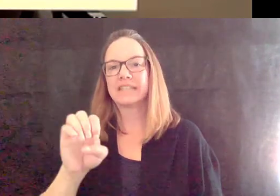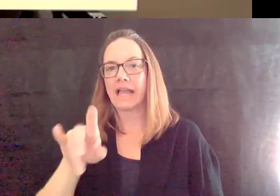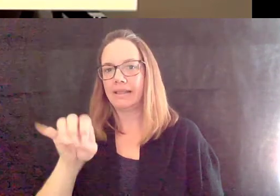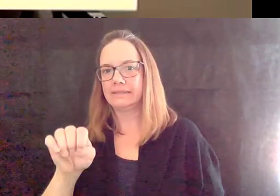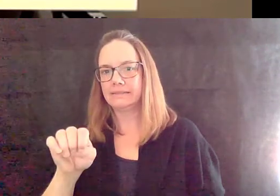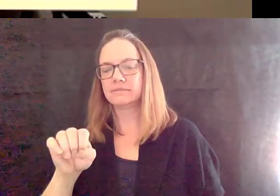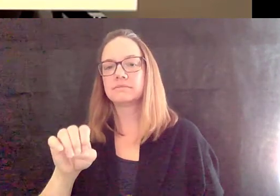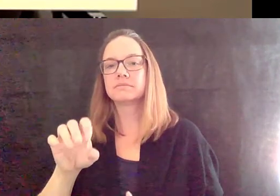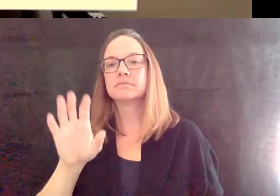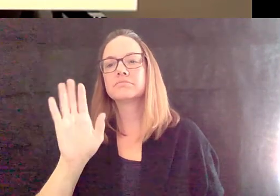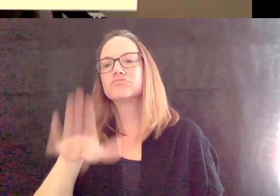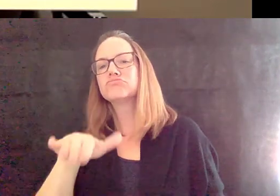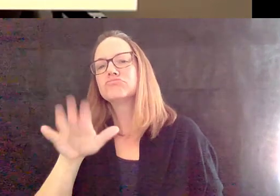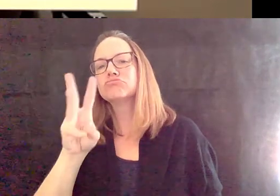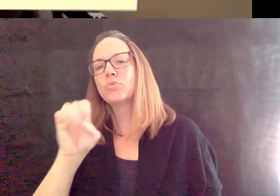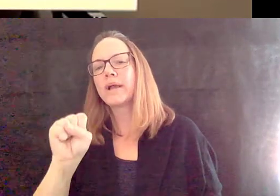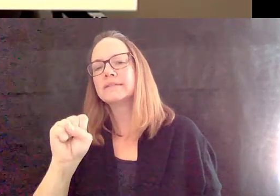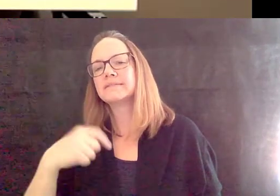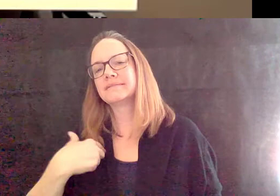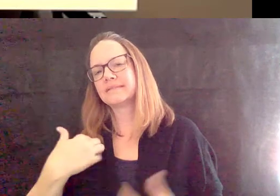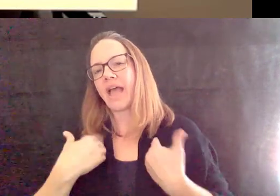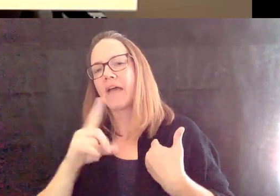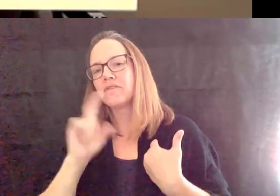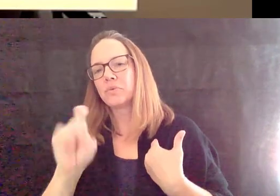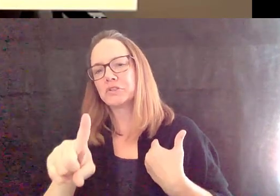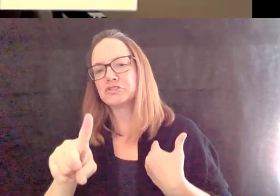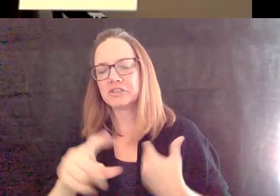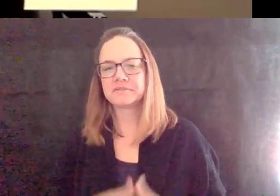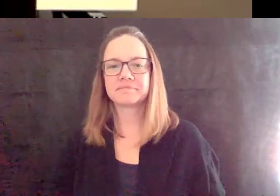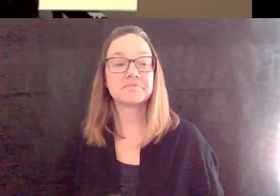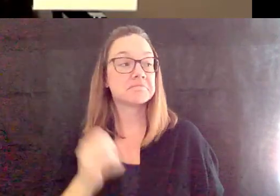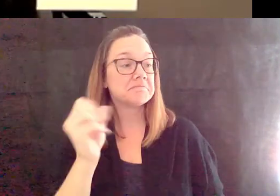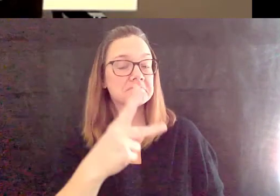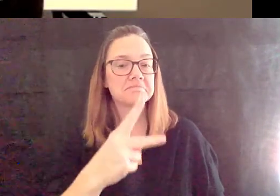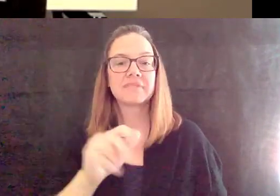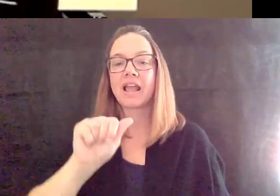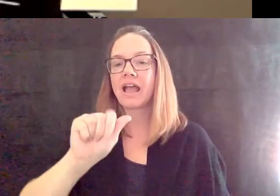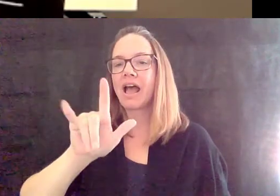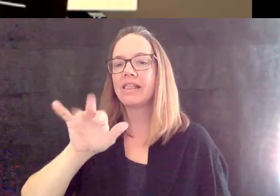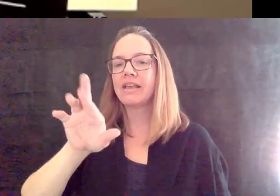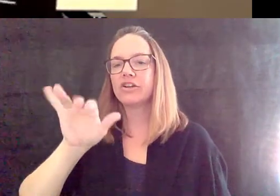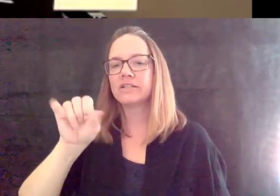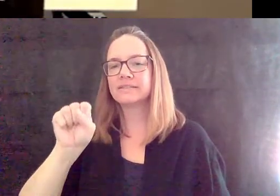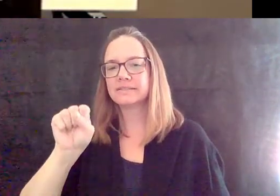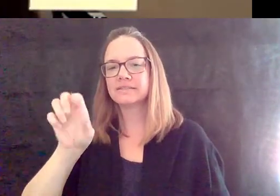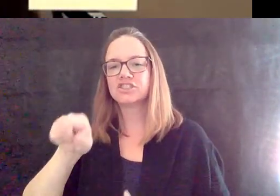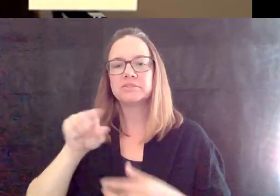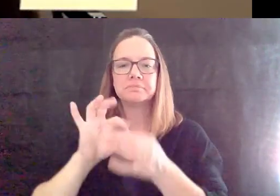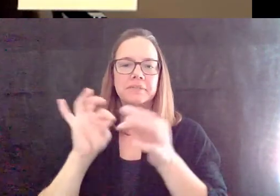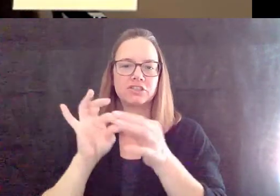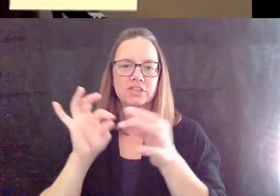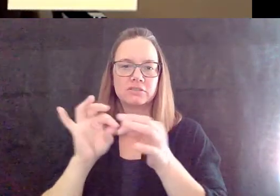Well, Wes, while we wait, I actually have a question. So I know Alires mentioned in our main video